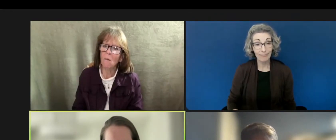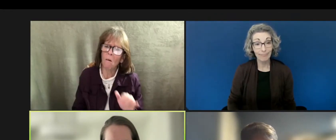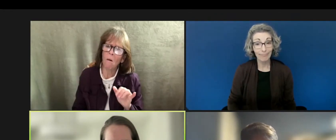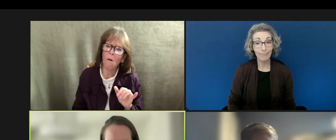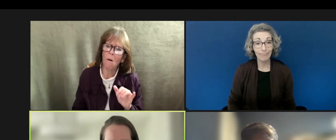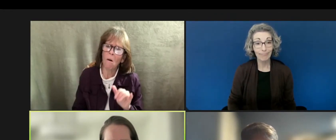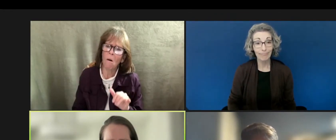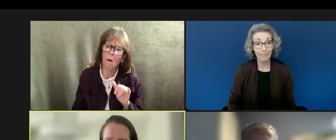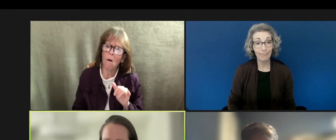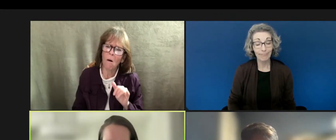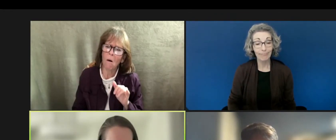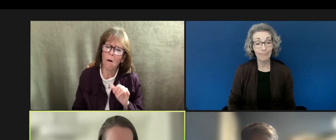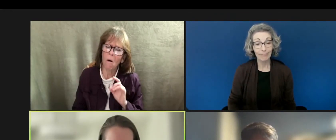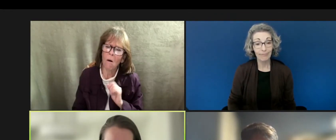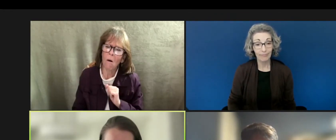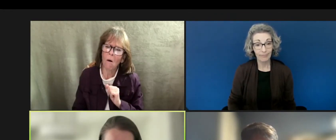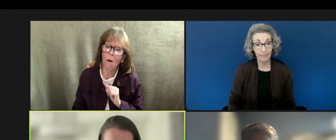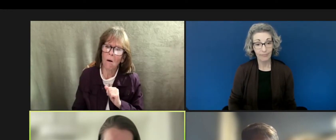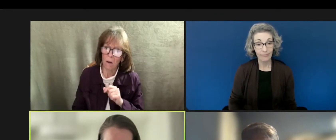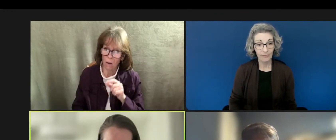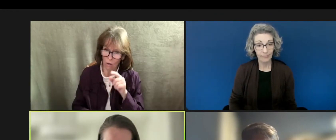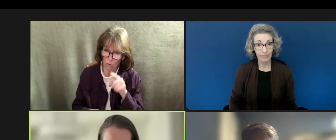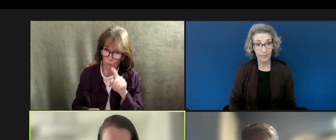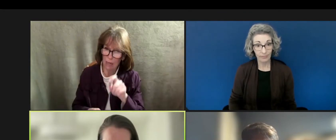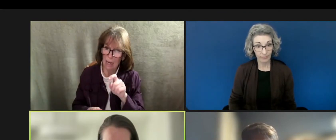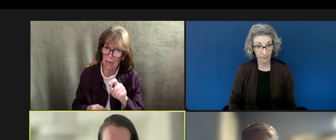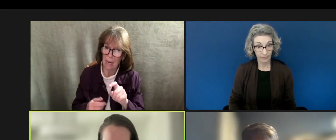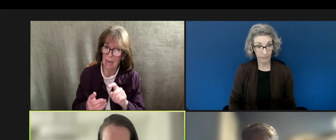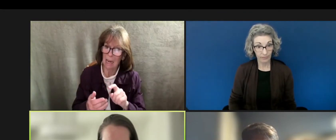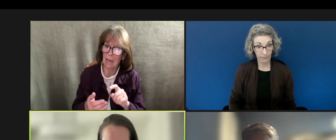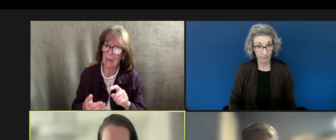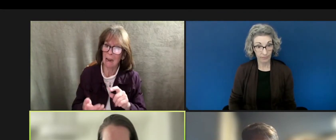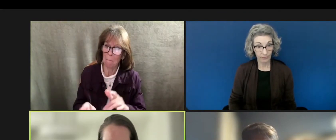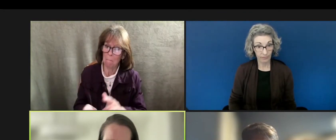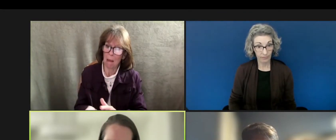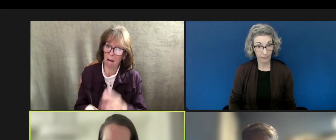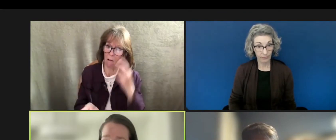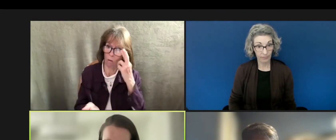So, you're taking a medical leave, I guess, because, well,